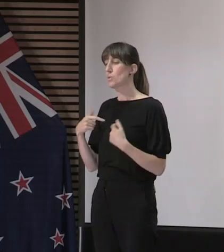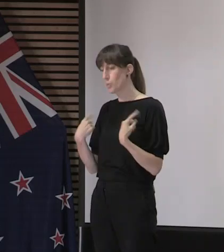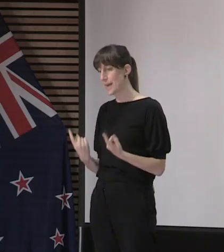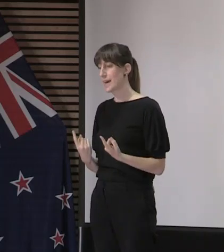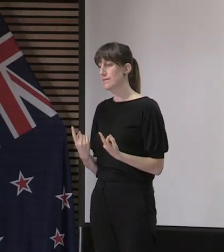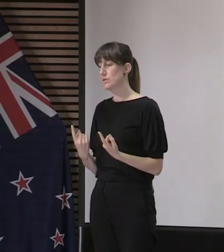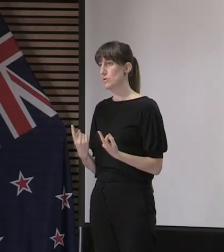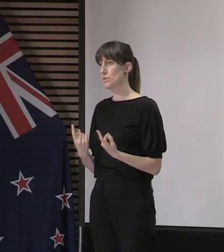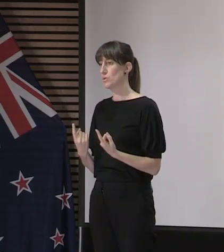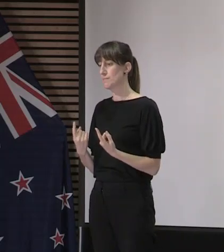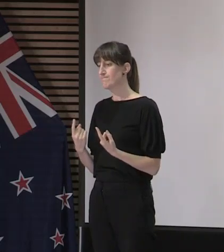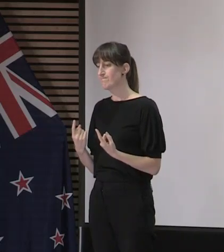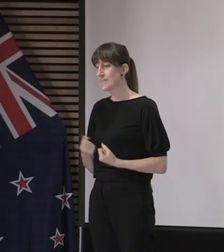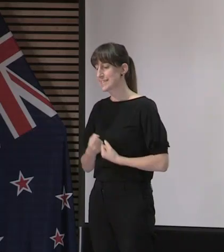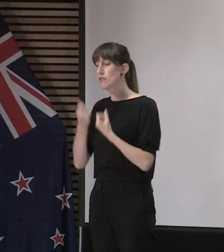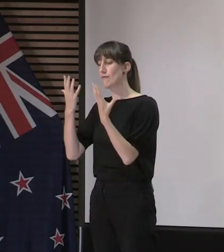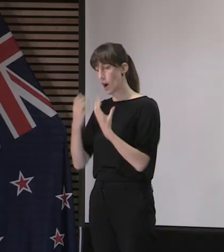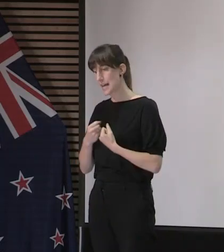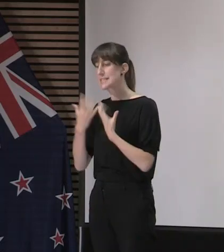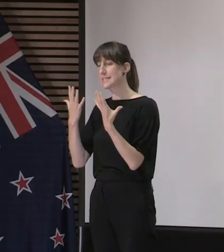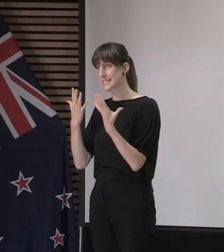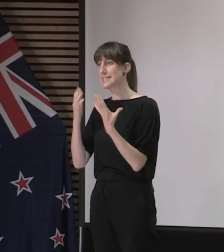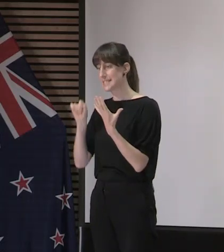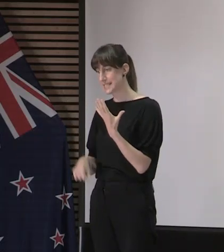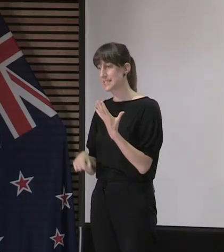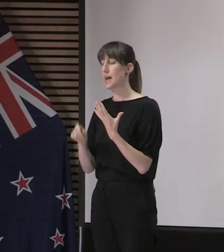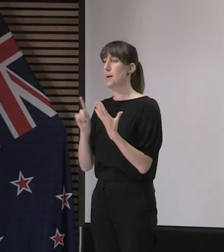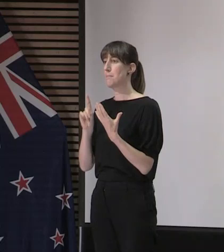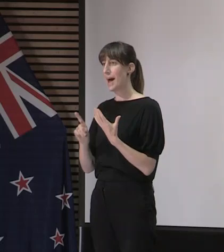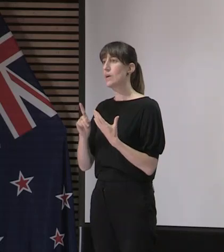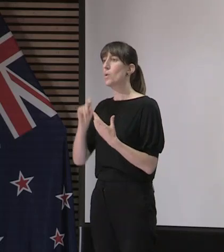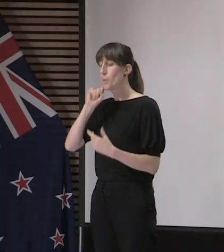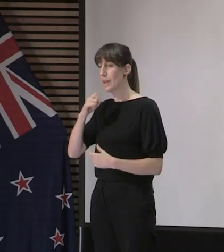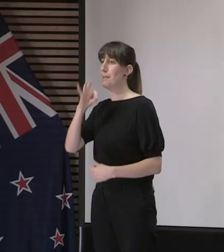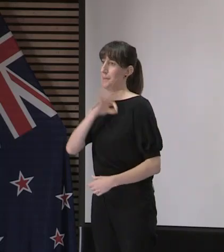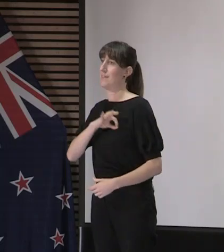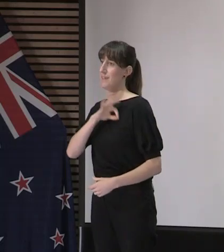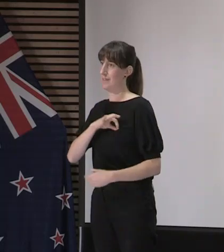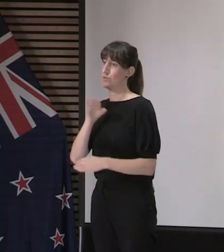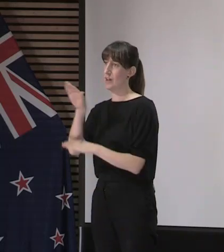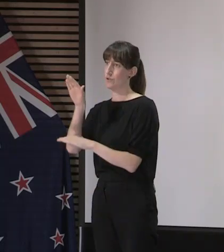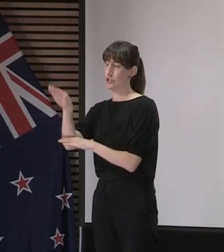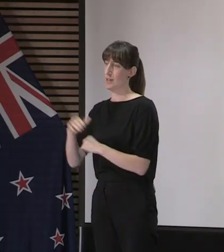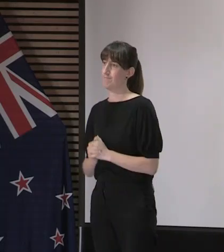want to be in that situation, and we want to make sure that we get the full benefits of